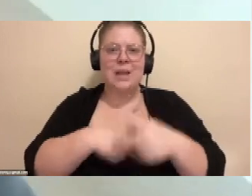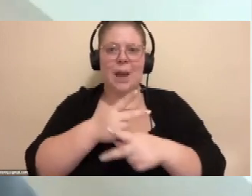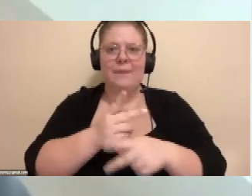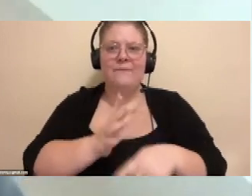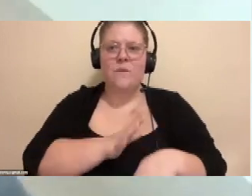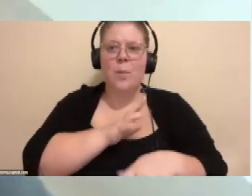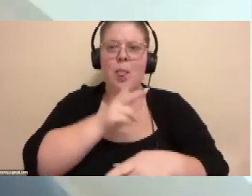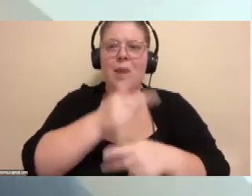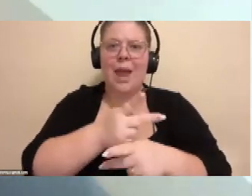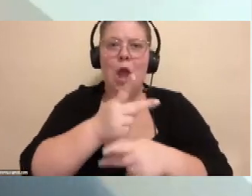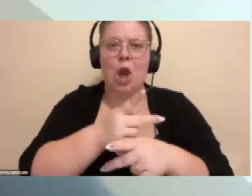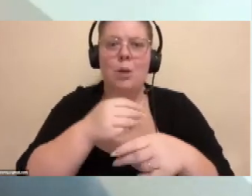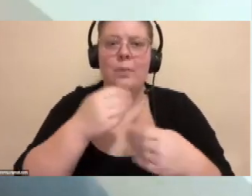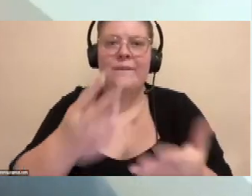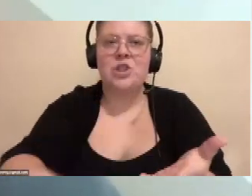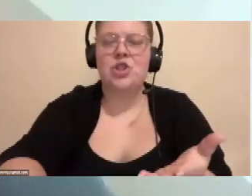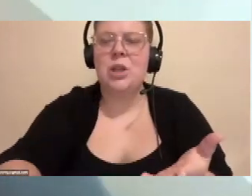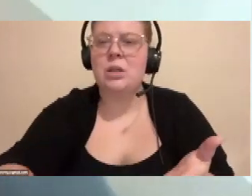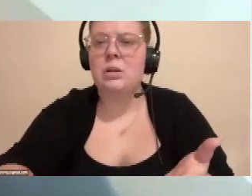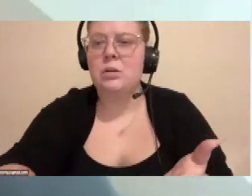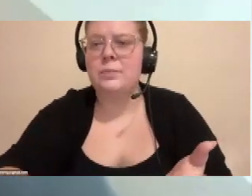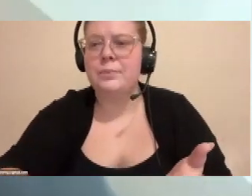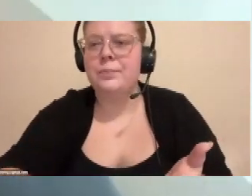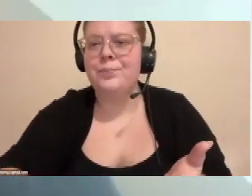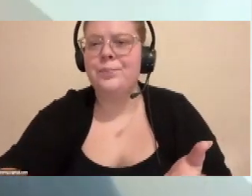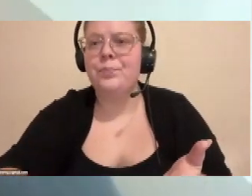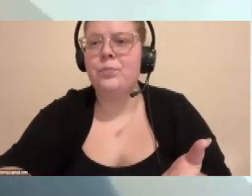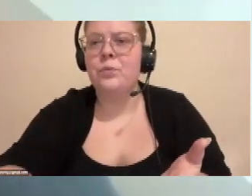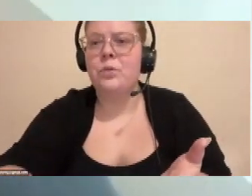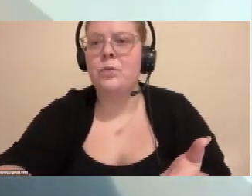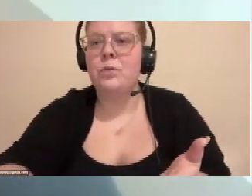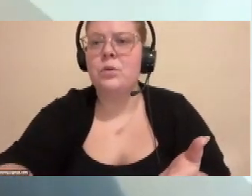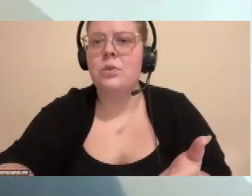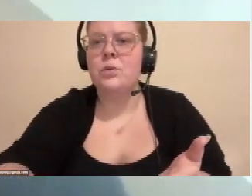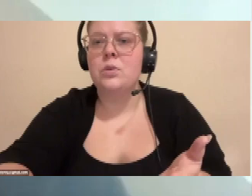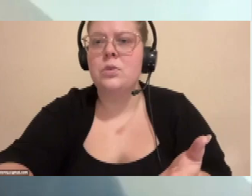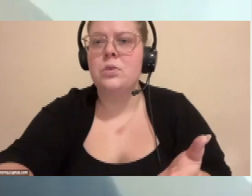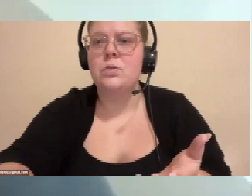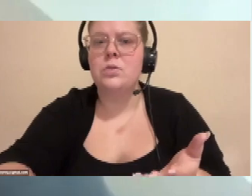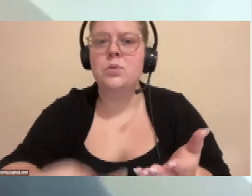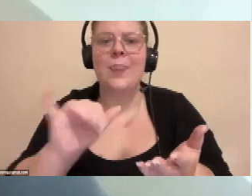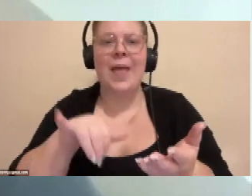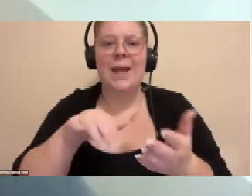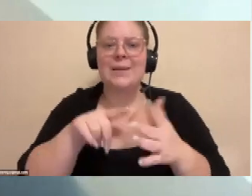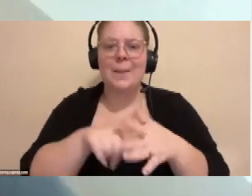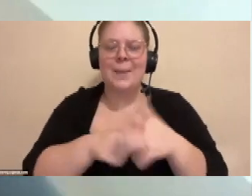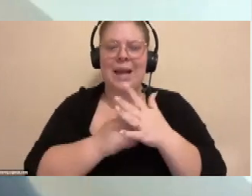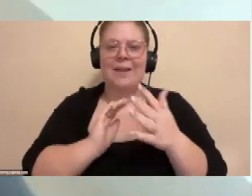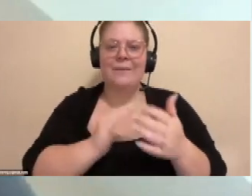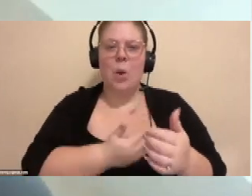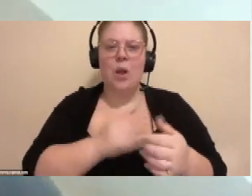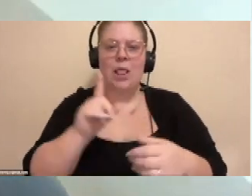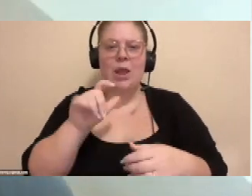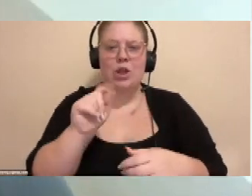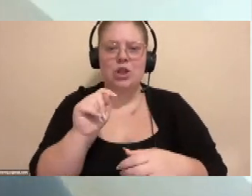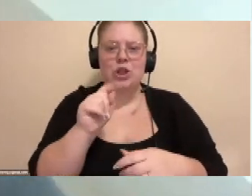There's the beginnings of a literature suggesting each of those causal effects.